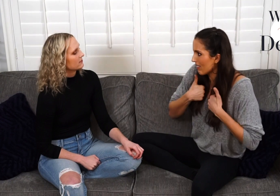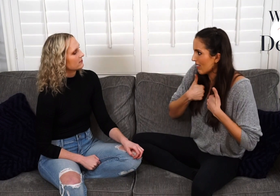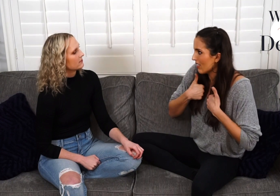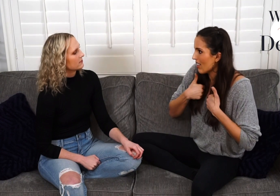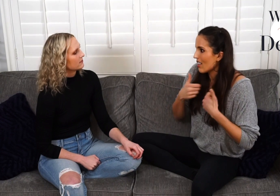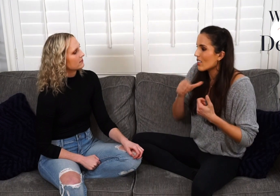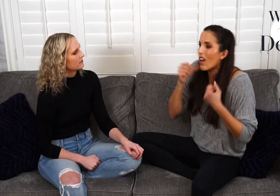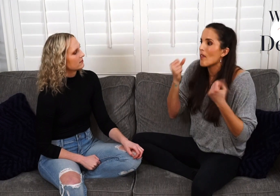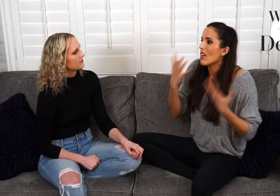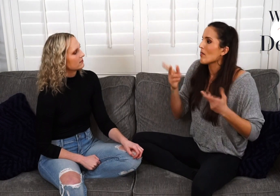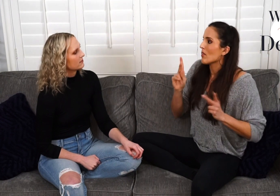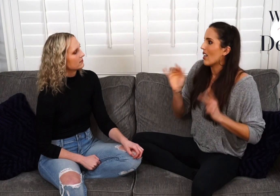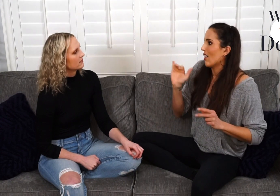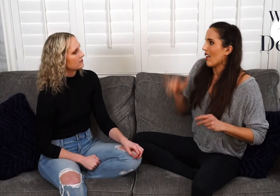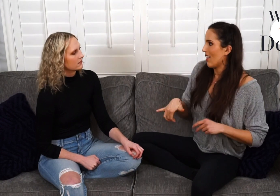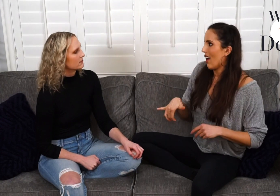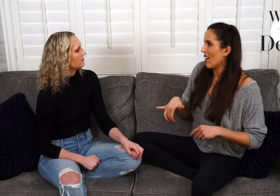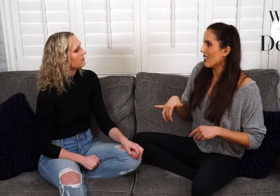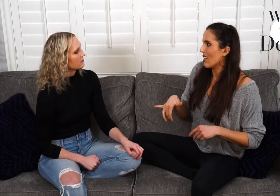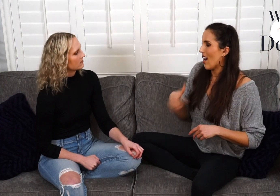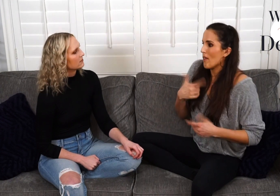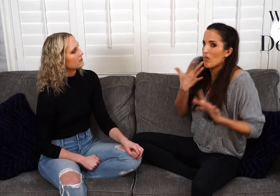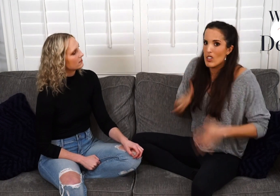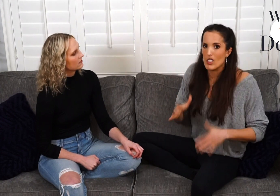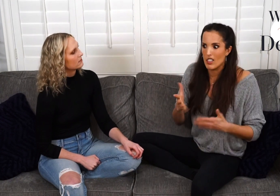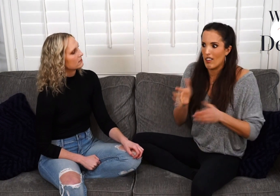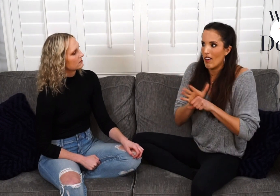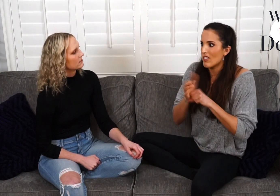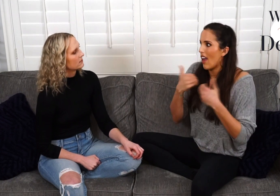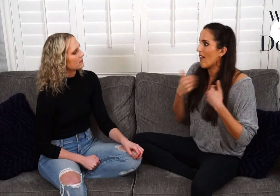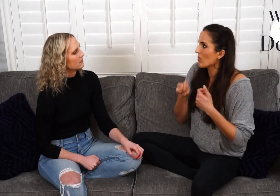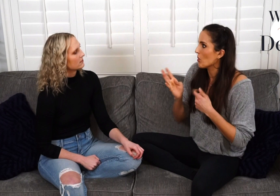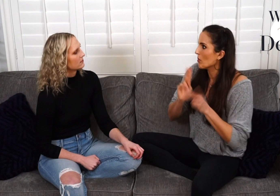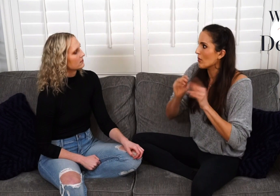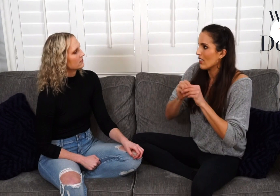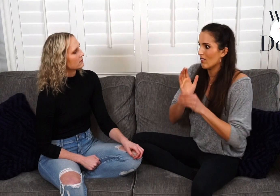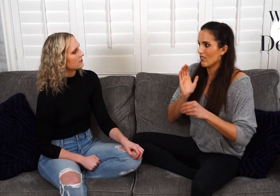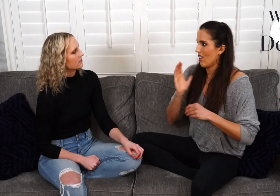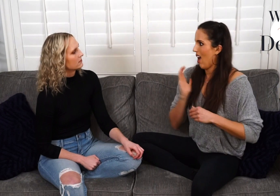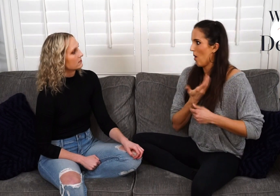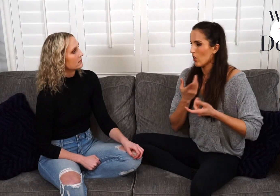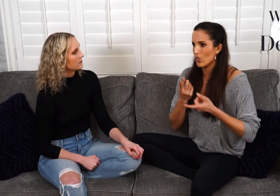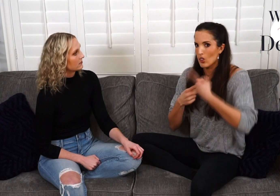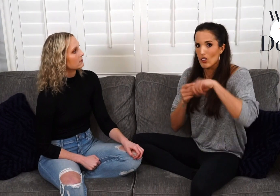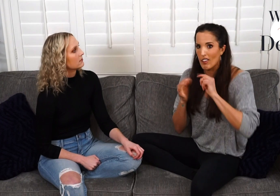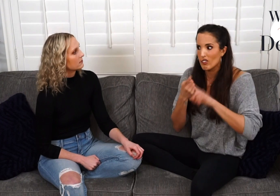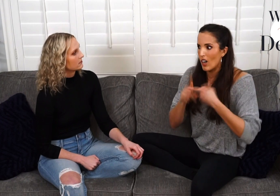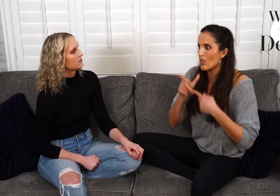life and not many people are like that. I'm fortunate enough to have a few people in our circle of friends